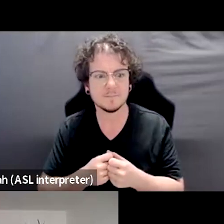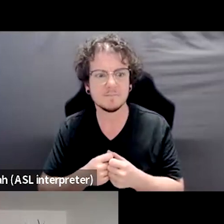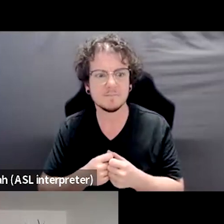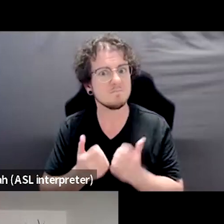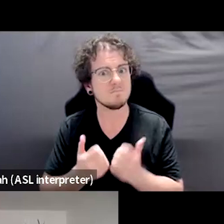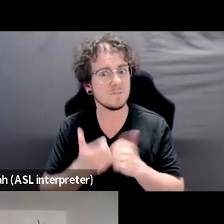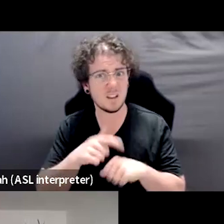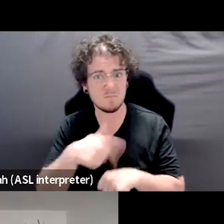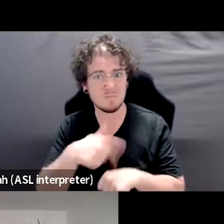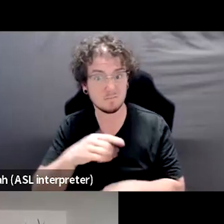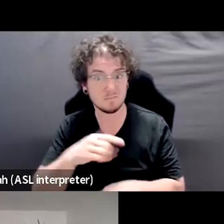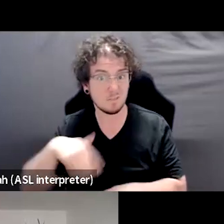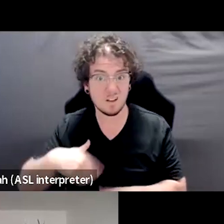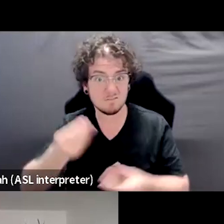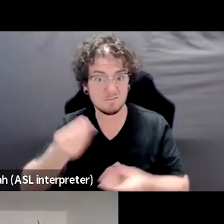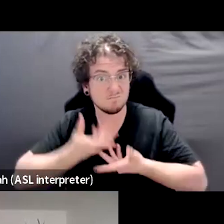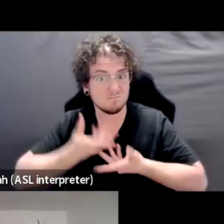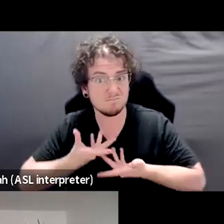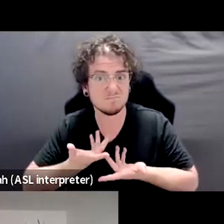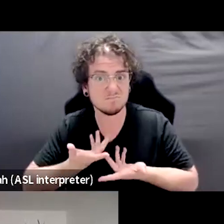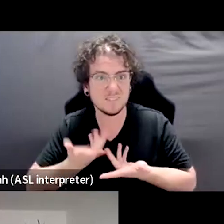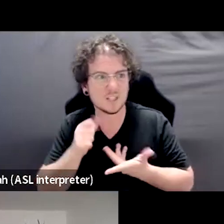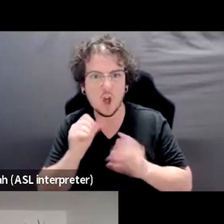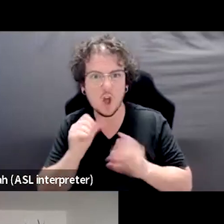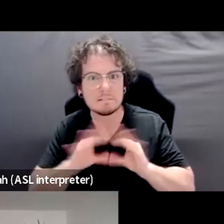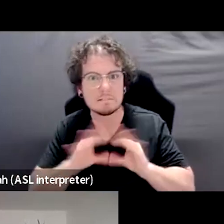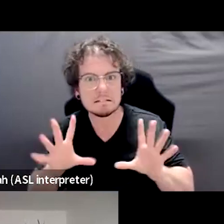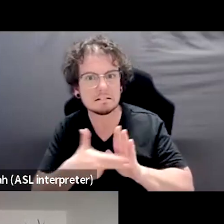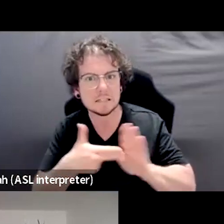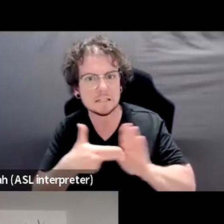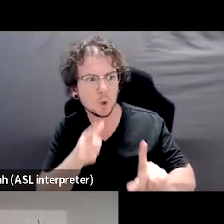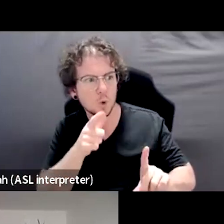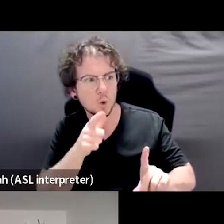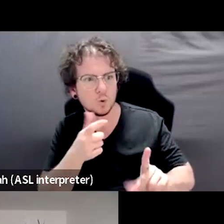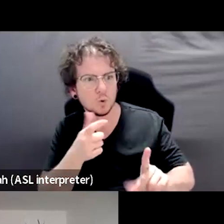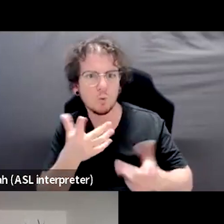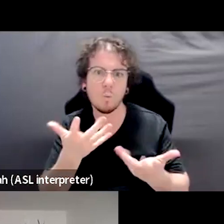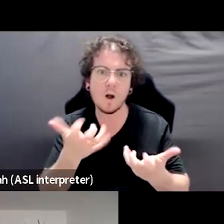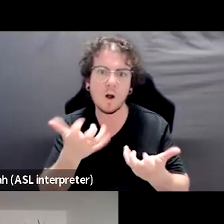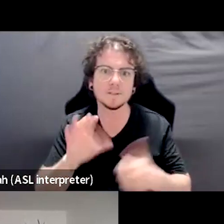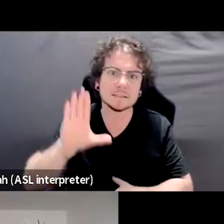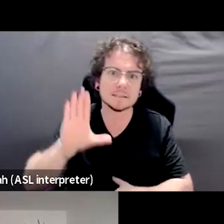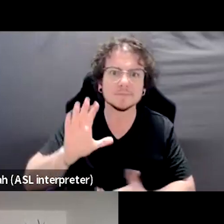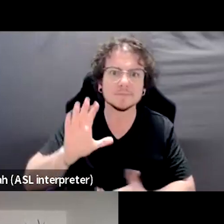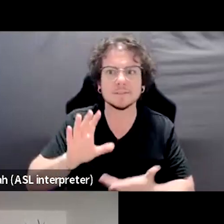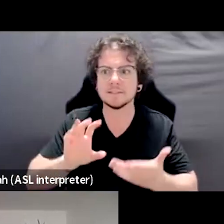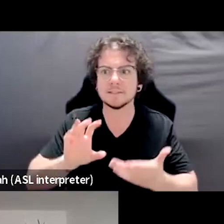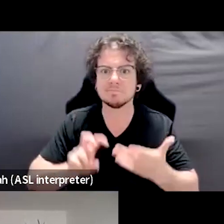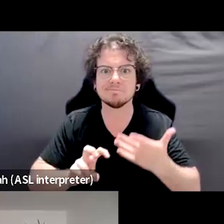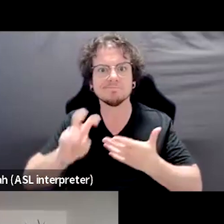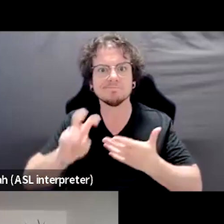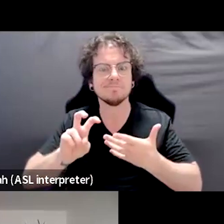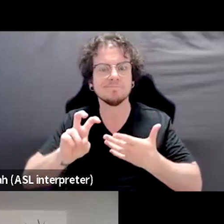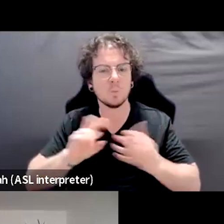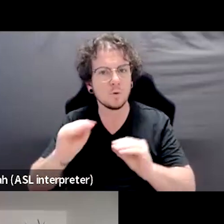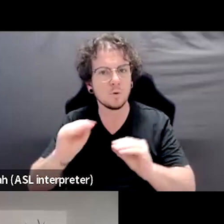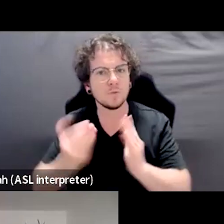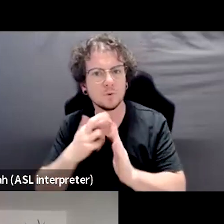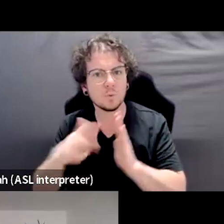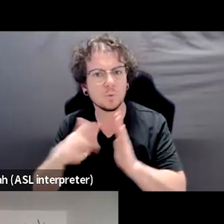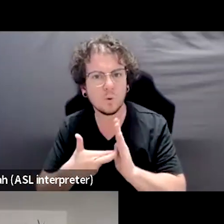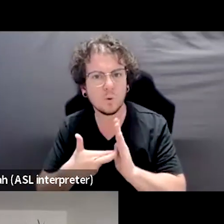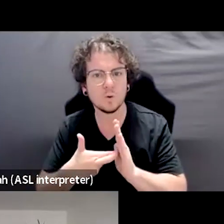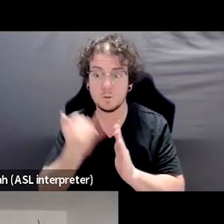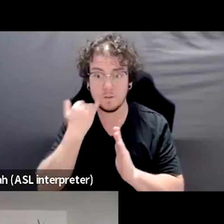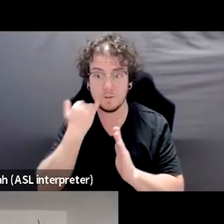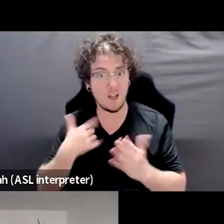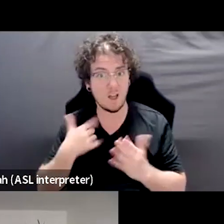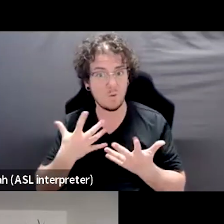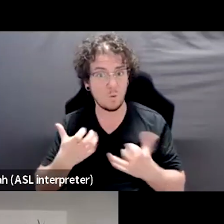to me yet. It's not a clear path yet for those of us who might want to retire in 10 or 15